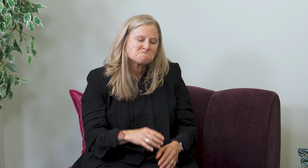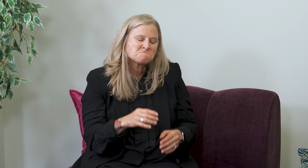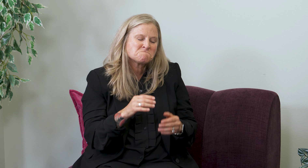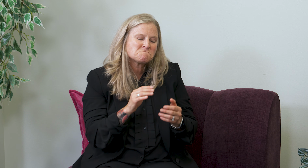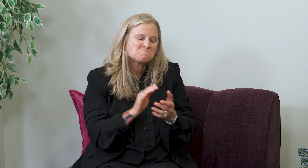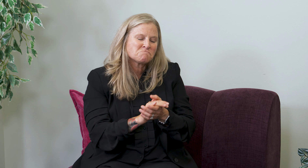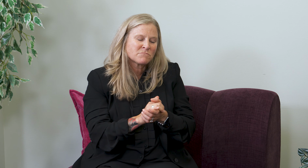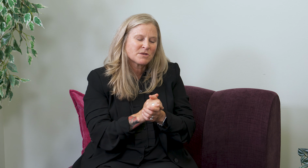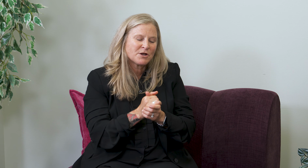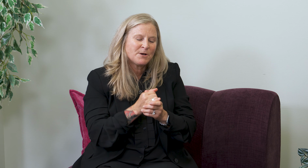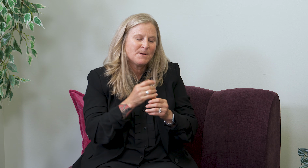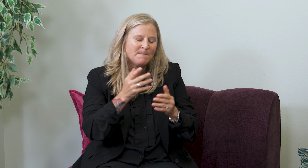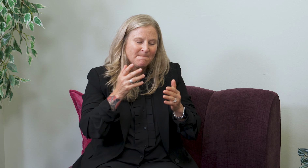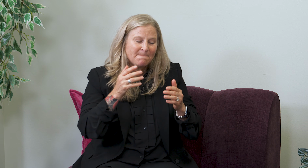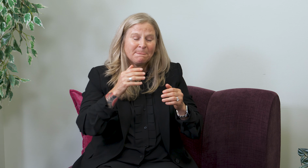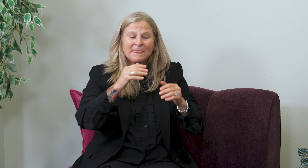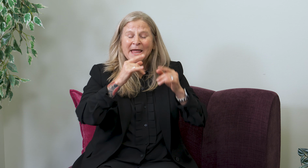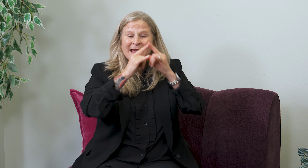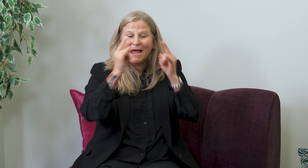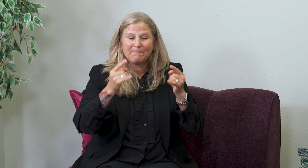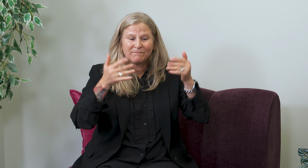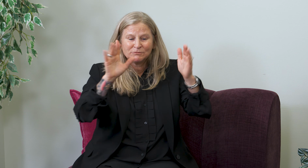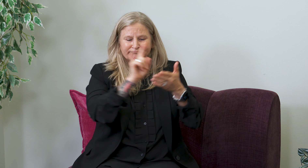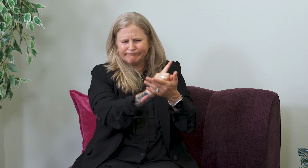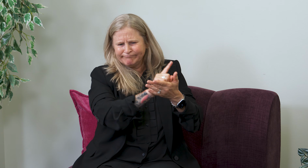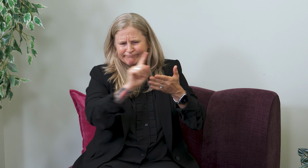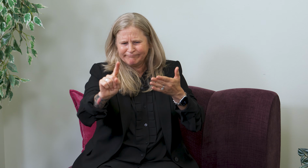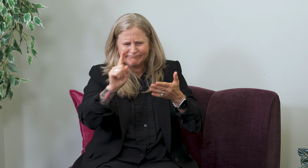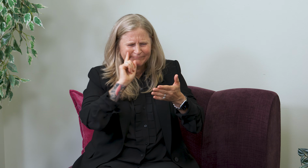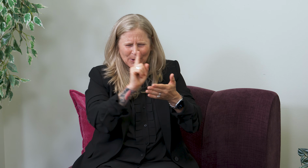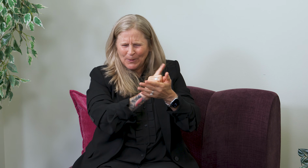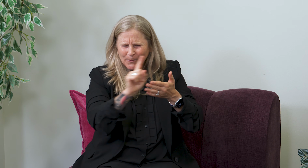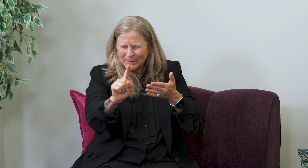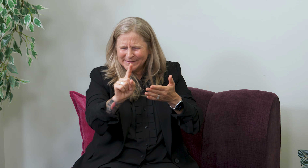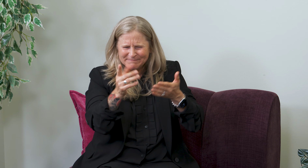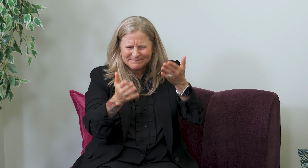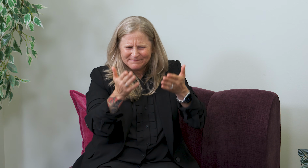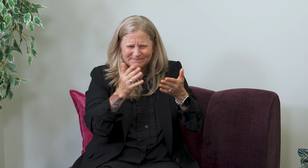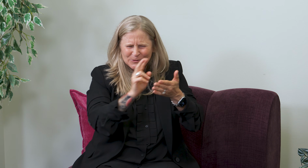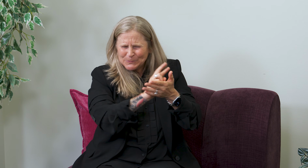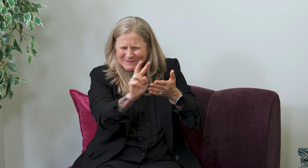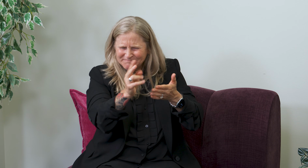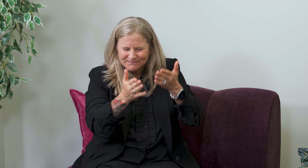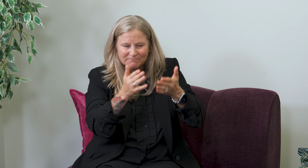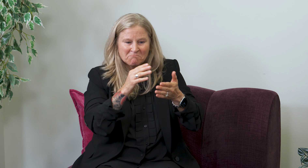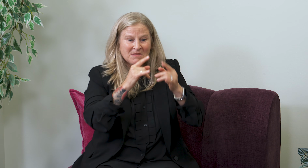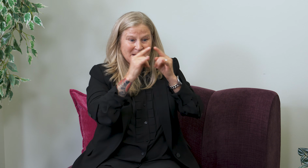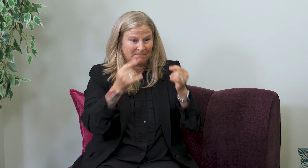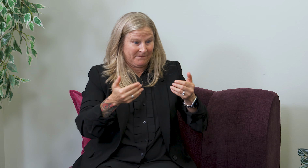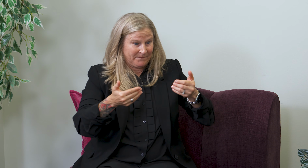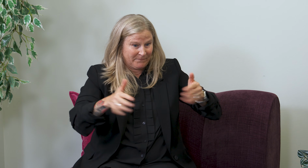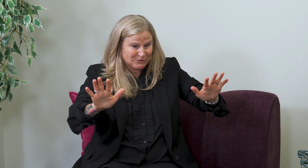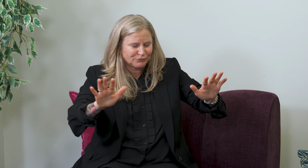And that camp was one week, maybe a two week camp. But I remember when camp ended, we would give out